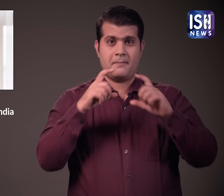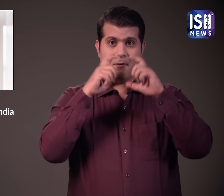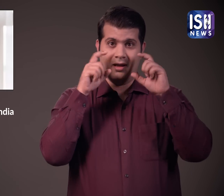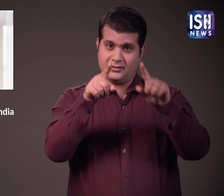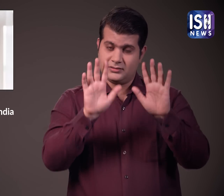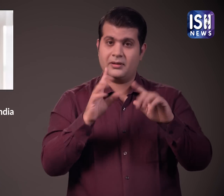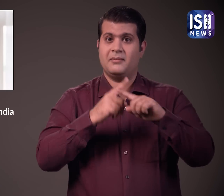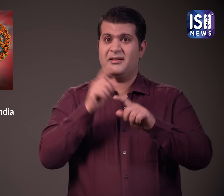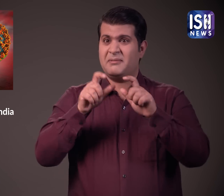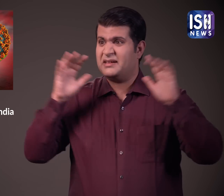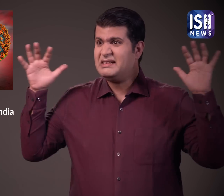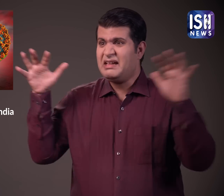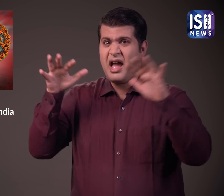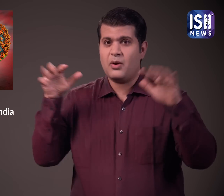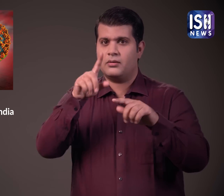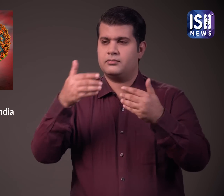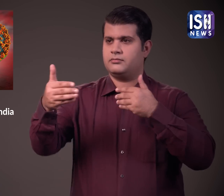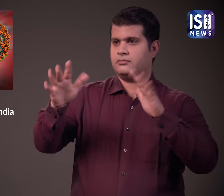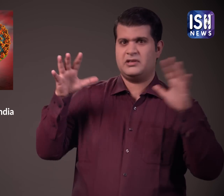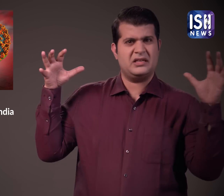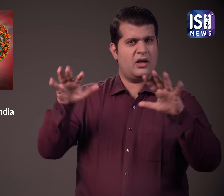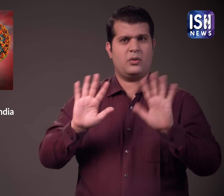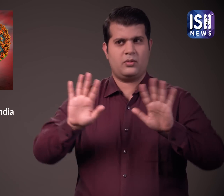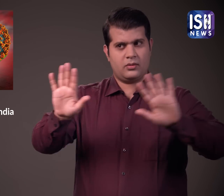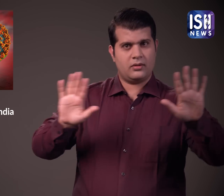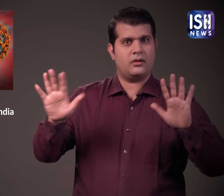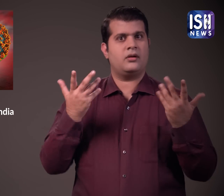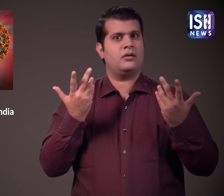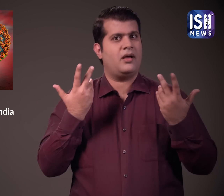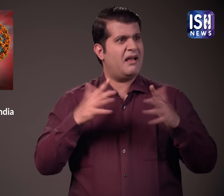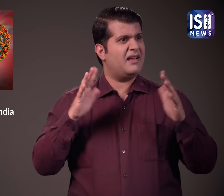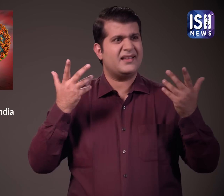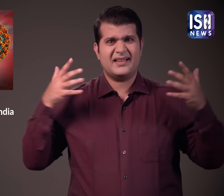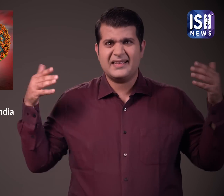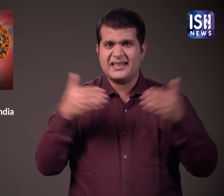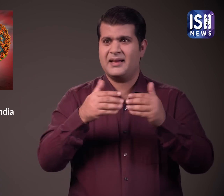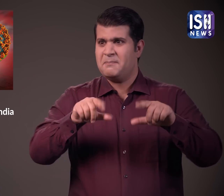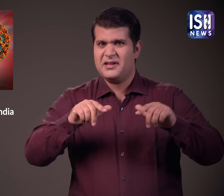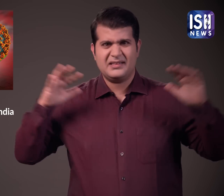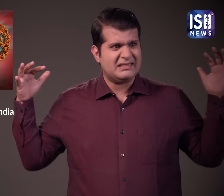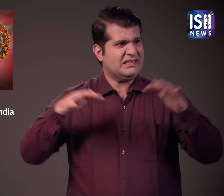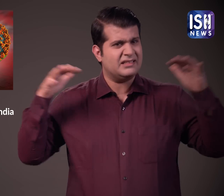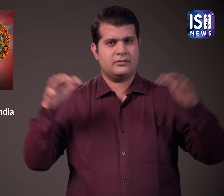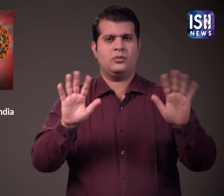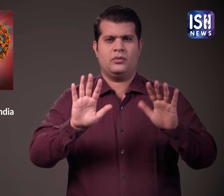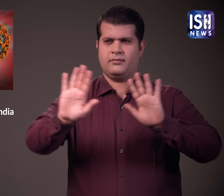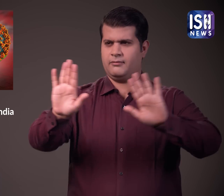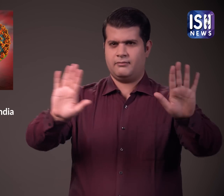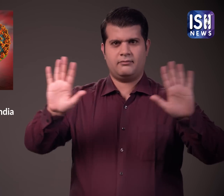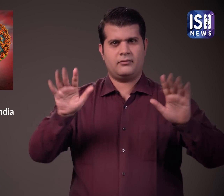Along with masks, avoid crowded places and crowded events. Maintain social distance.